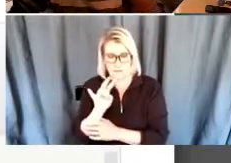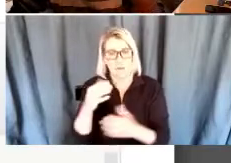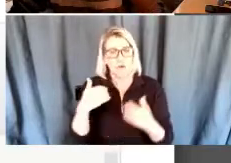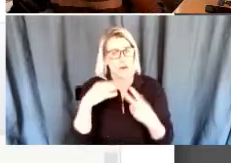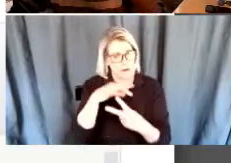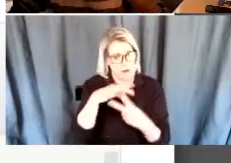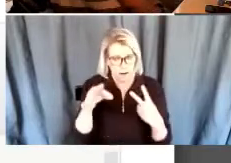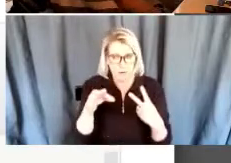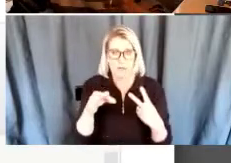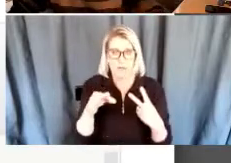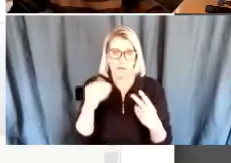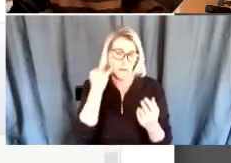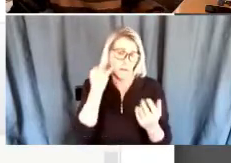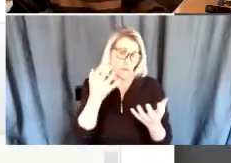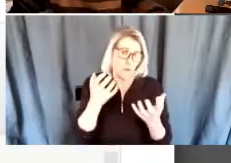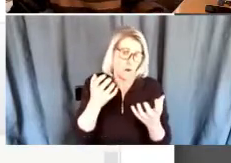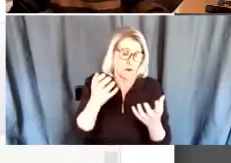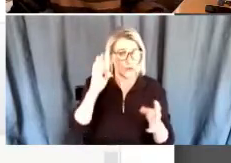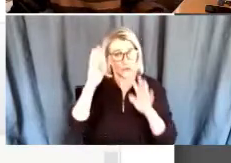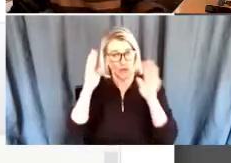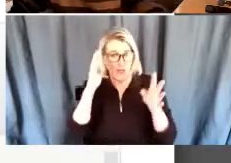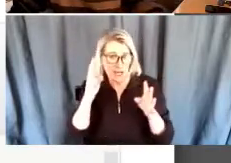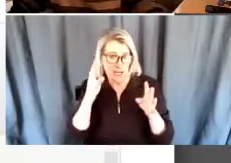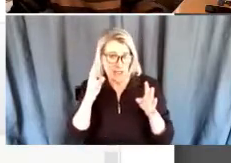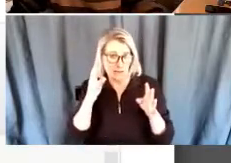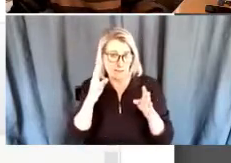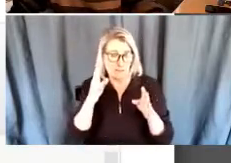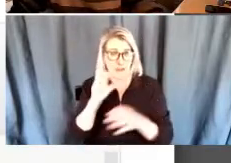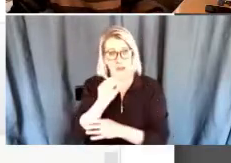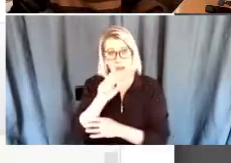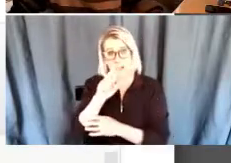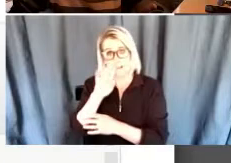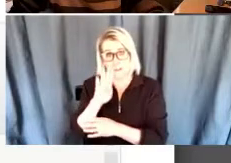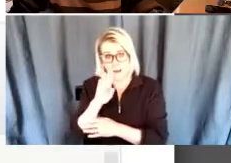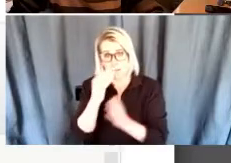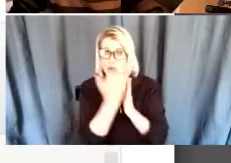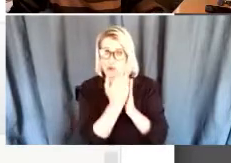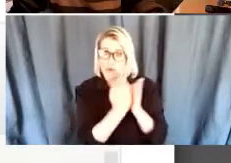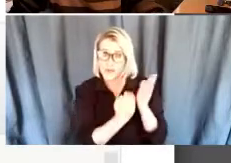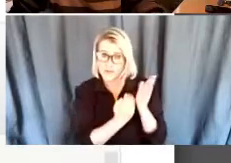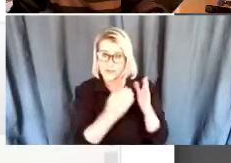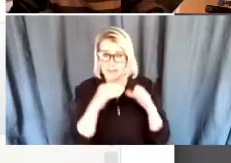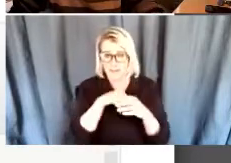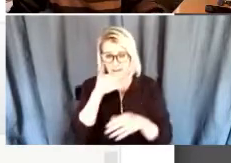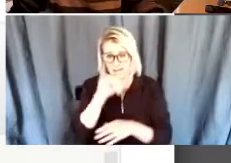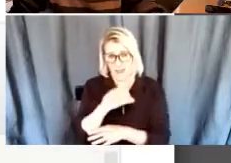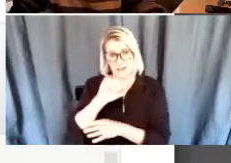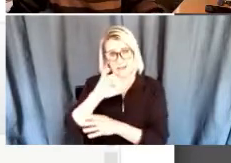want to create a subdirectory within that- 14:26:18 within your SIG's directory you can